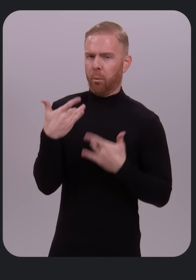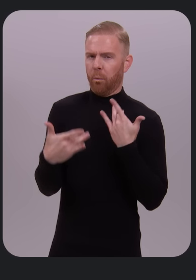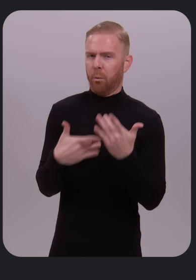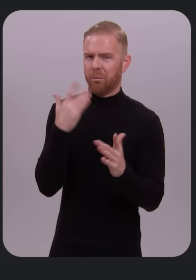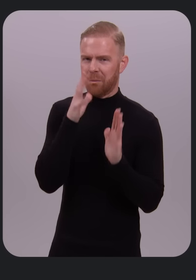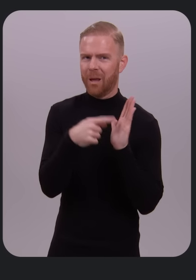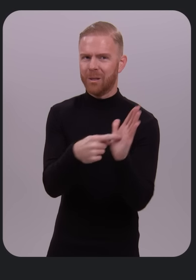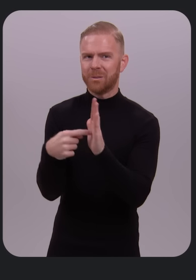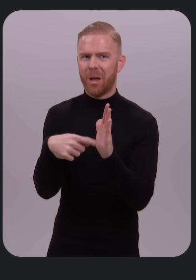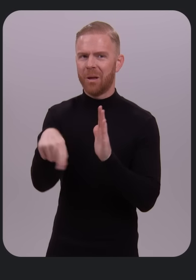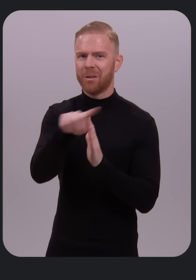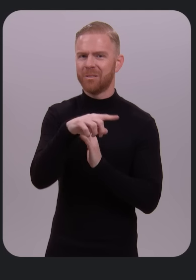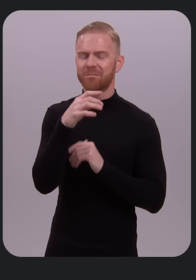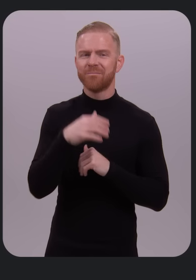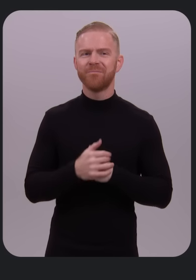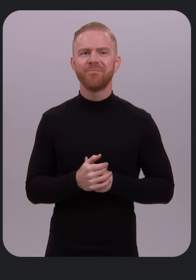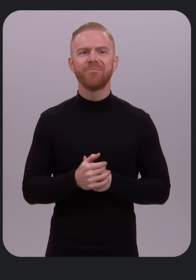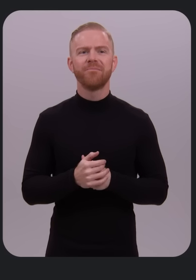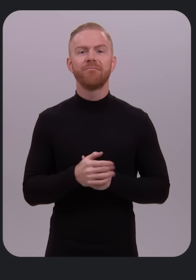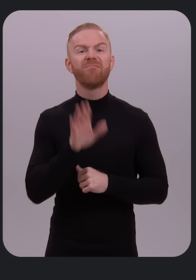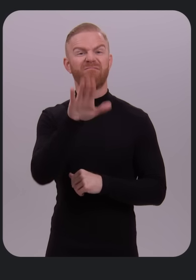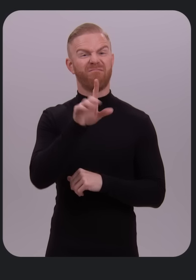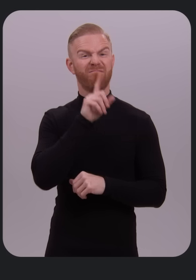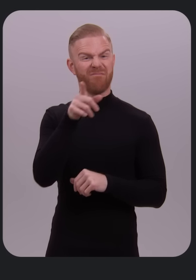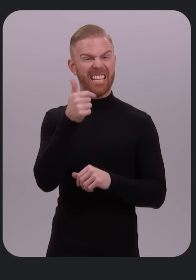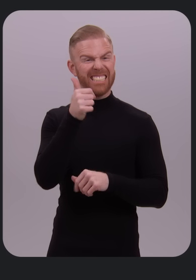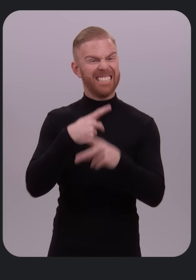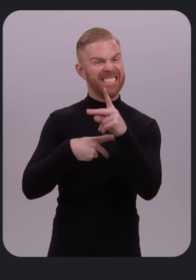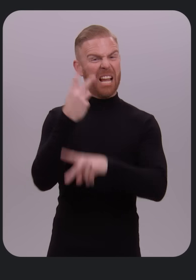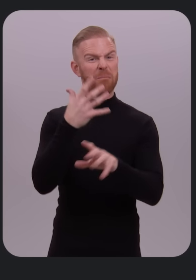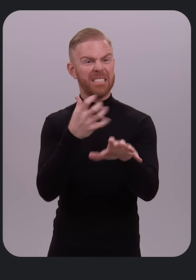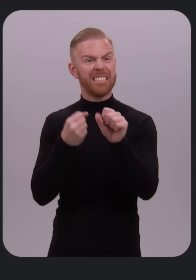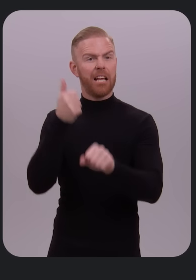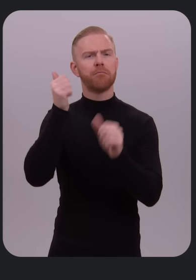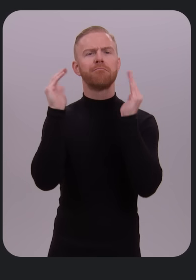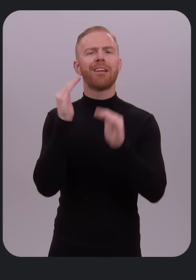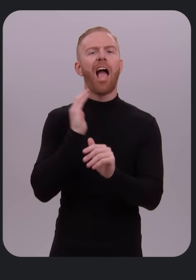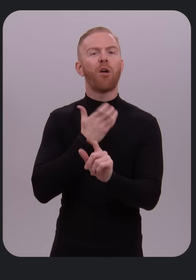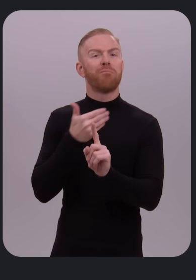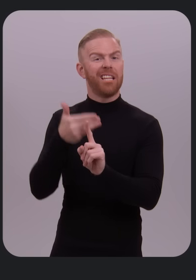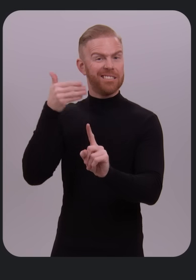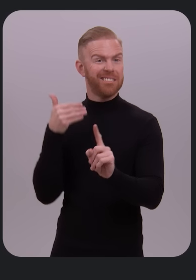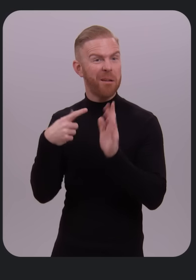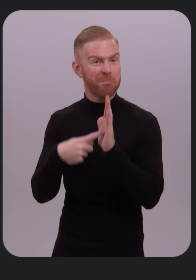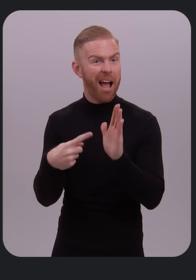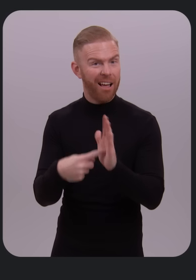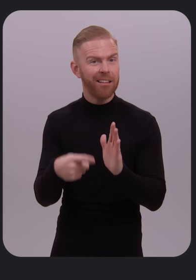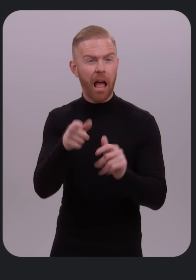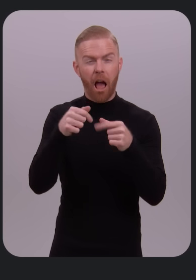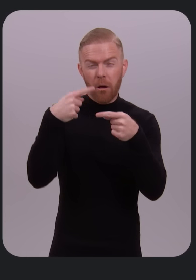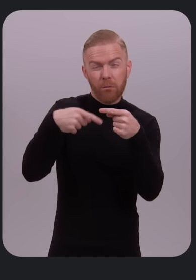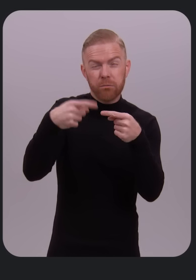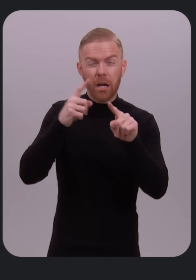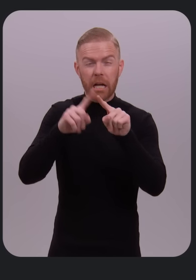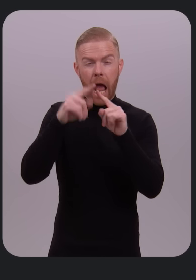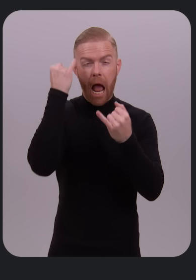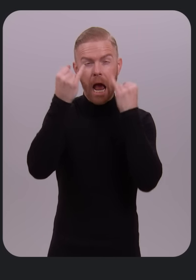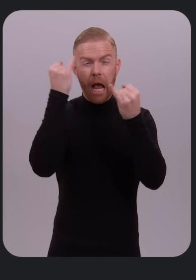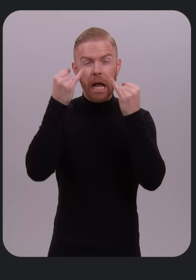In fact, it's 10 times faster than our previous model, so you can iterate through many ideas quickly.